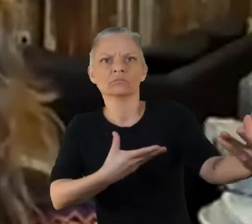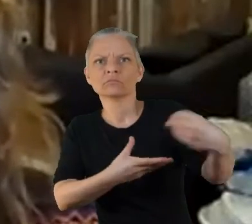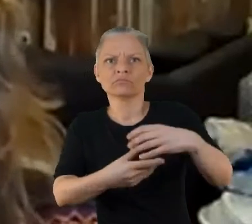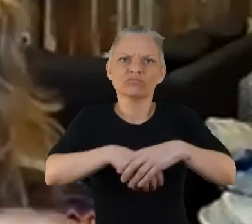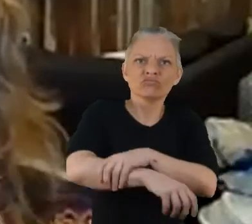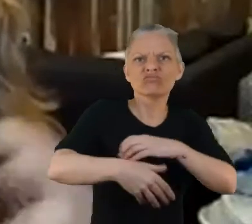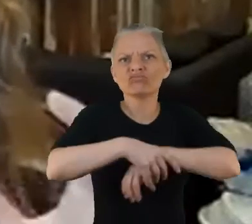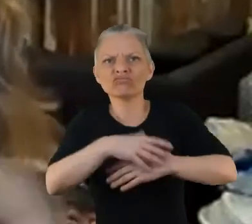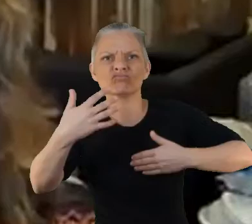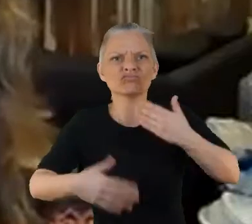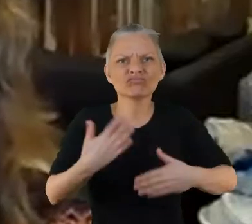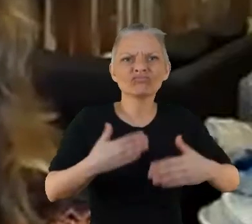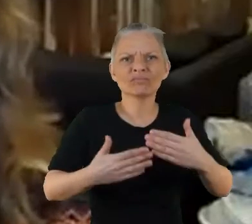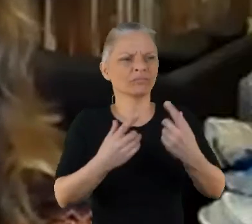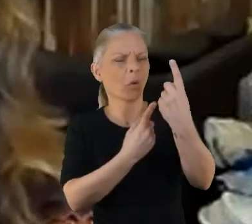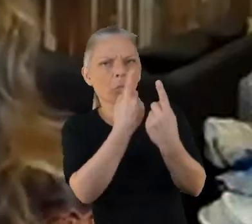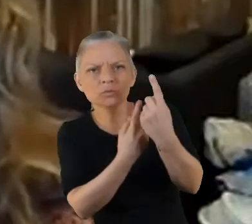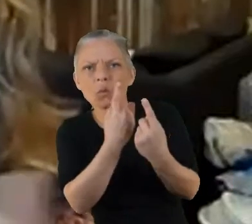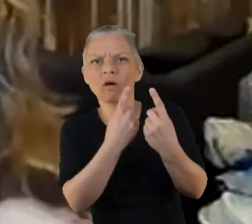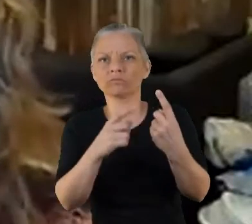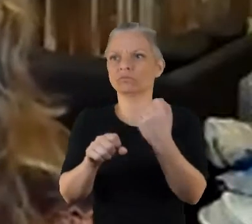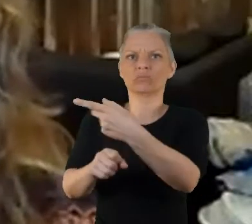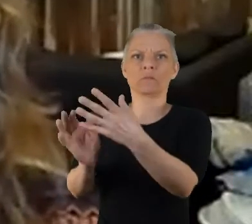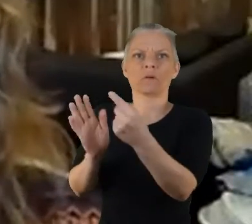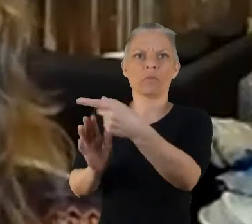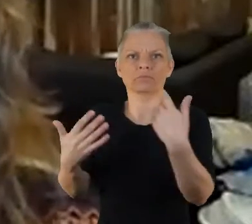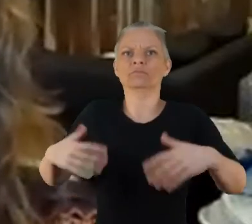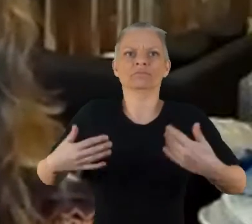to a head. There’s something that we can use. So for me it’s quite a commitment in terms of